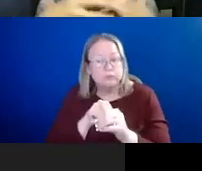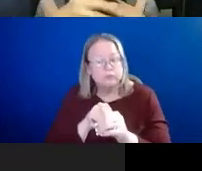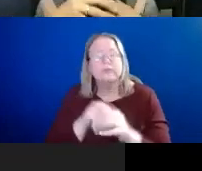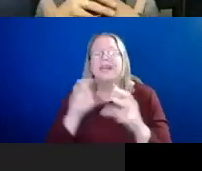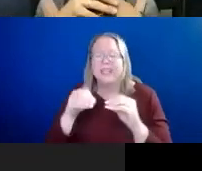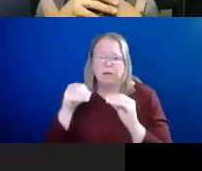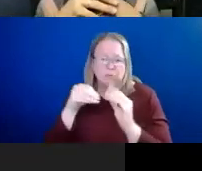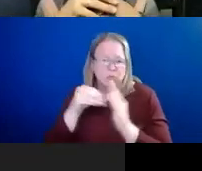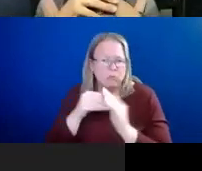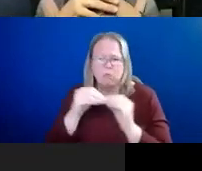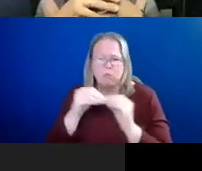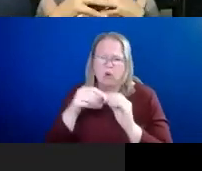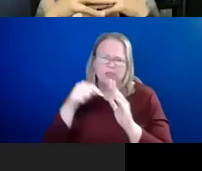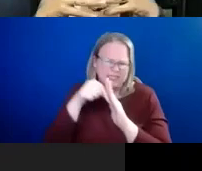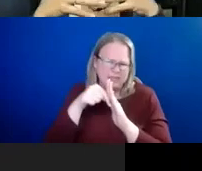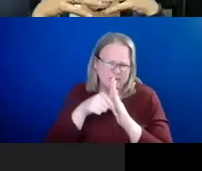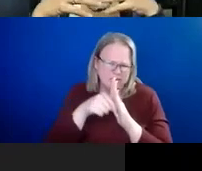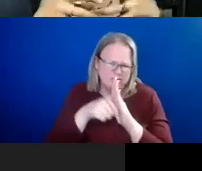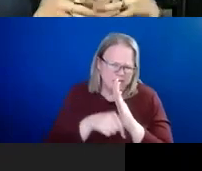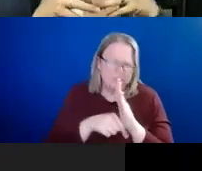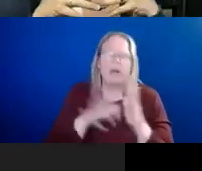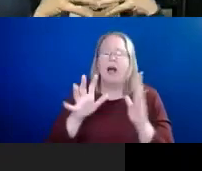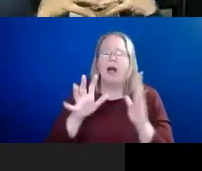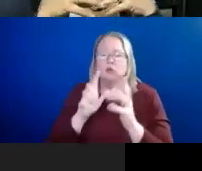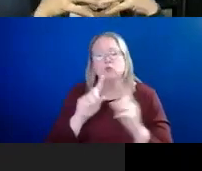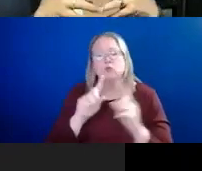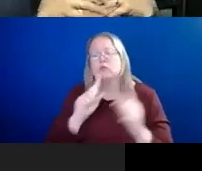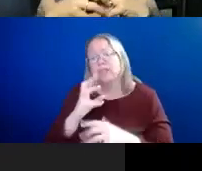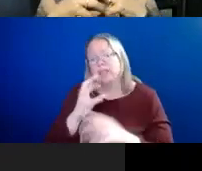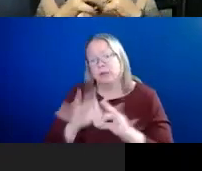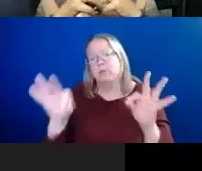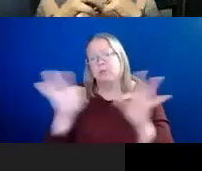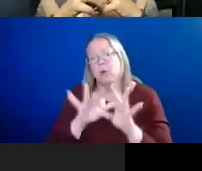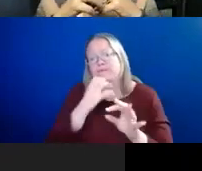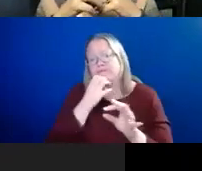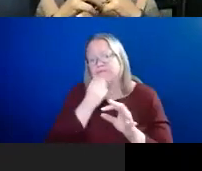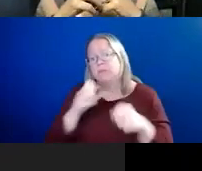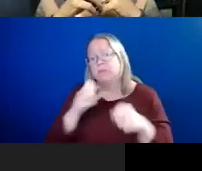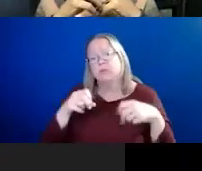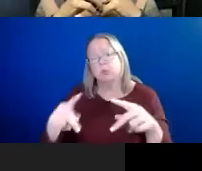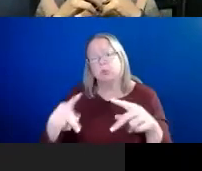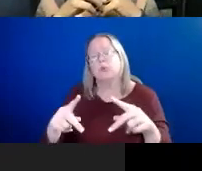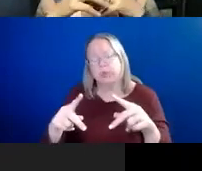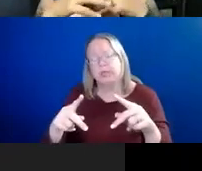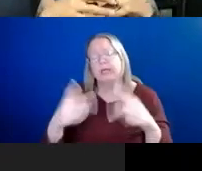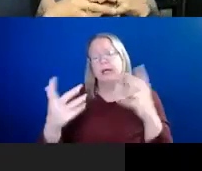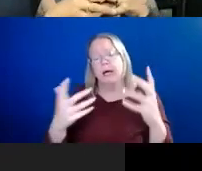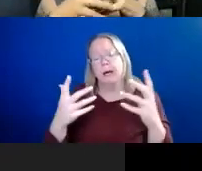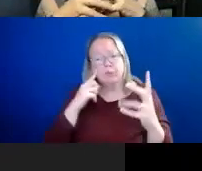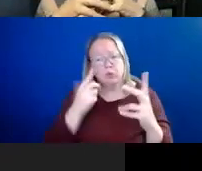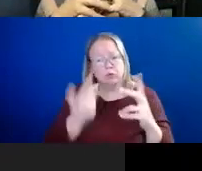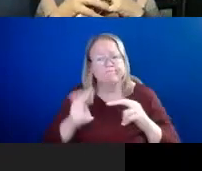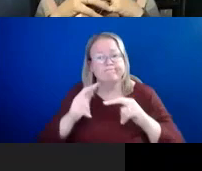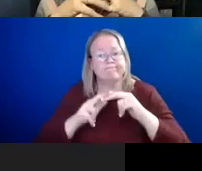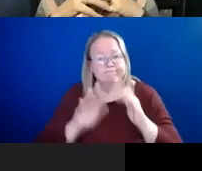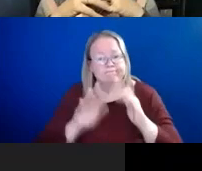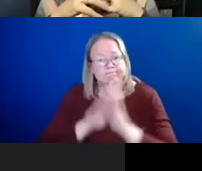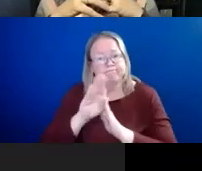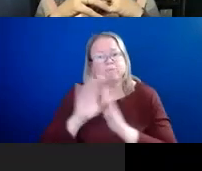into Access. It's a very valuable and 13:29:56 important opportunity to building culture at AERA in which all